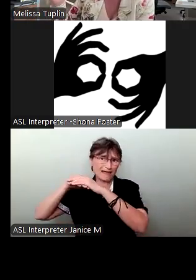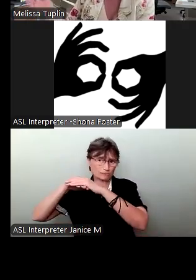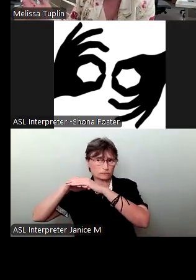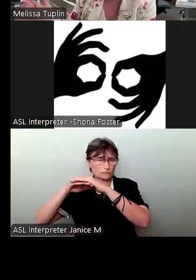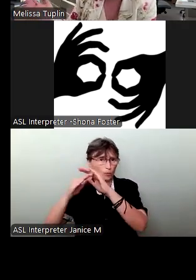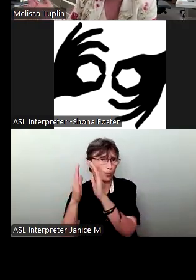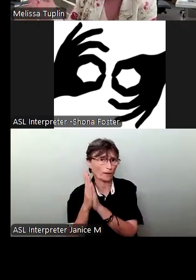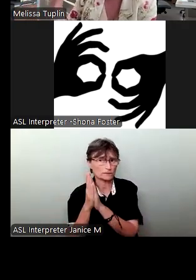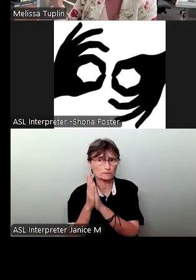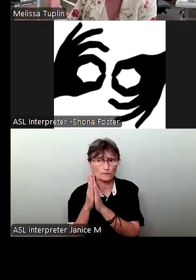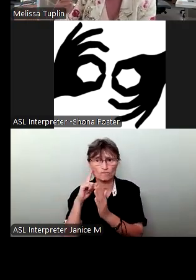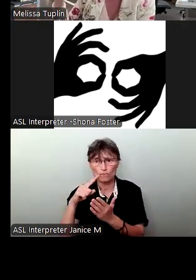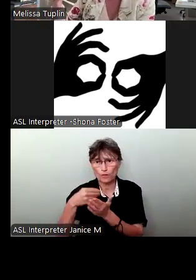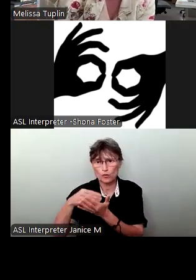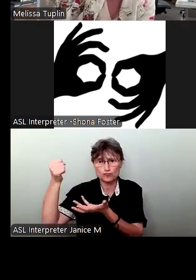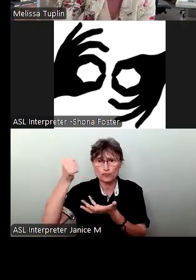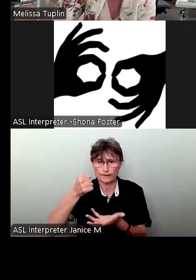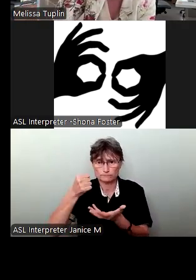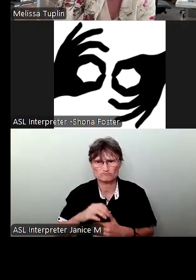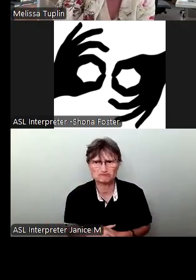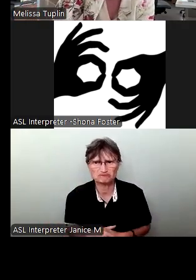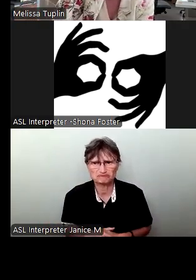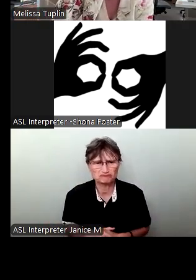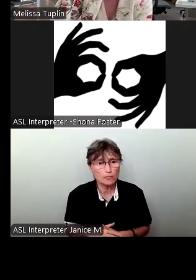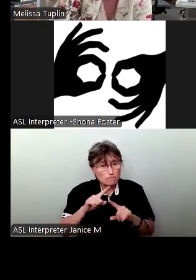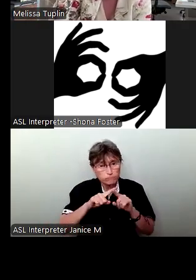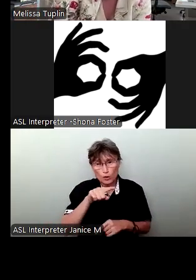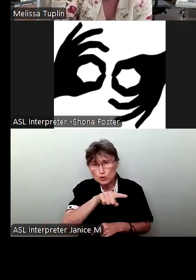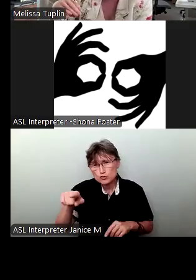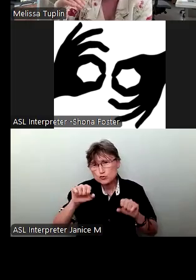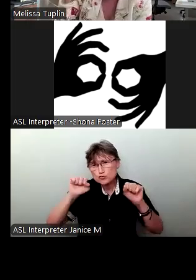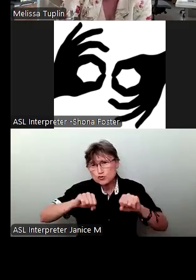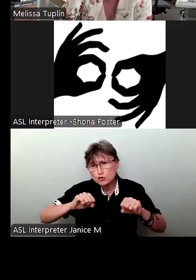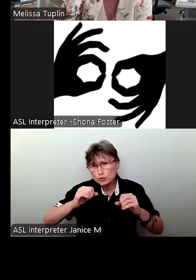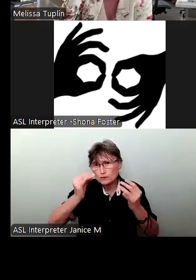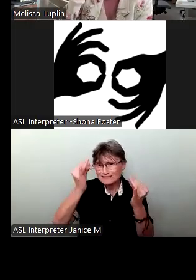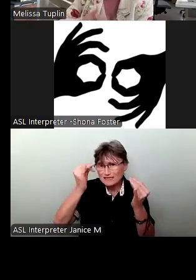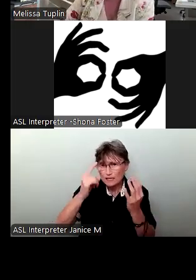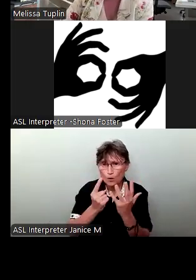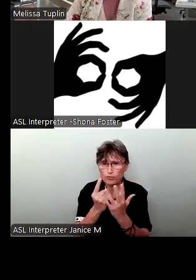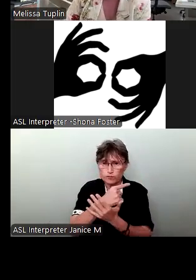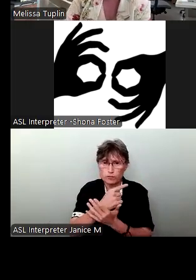That said, something that you could do is to take a bit of a scan through our operating grant